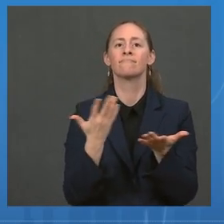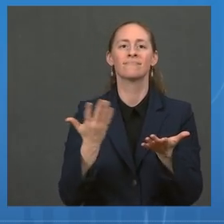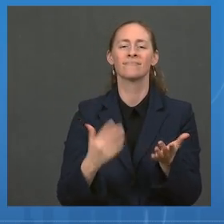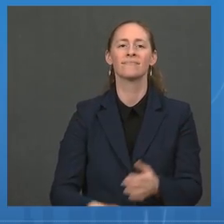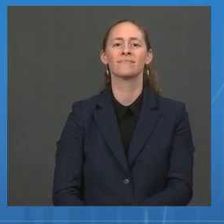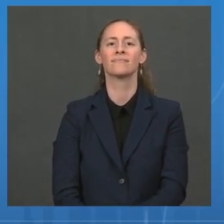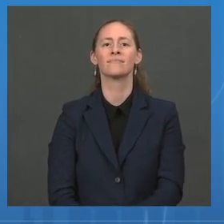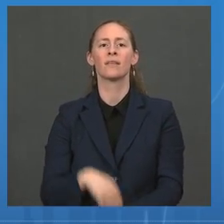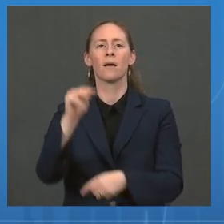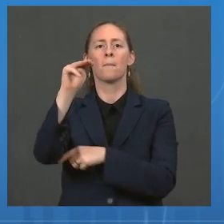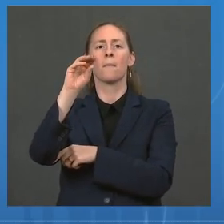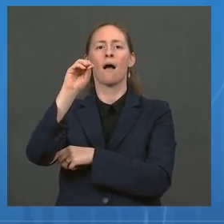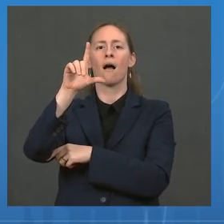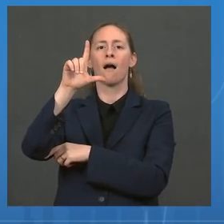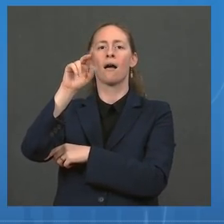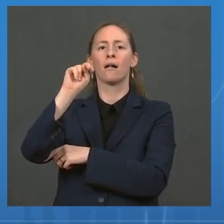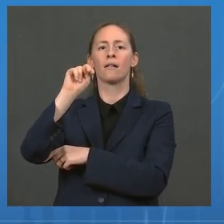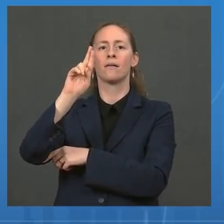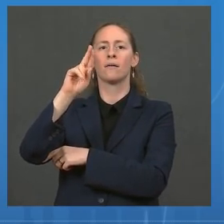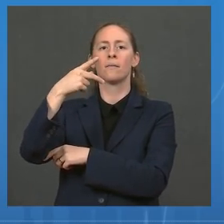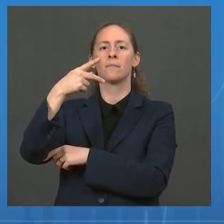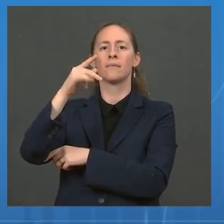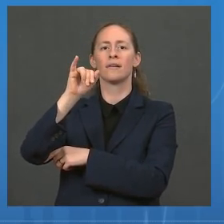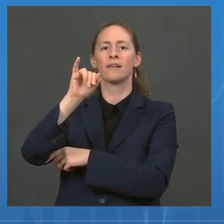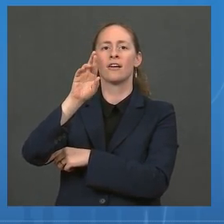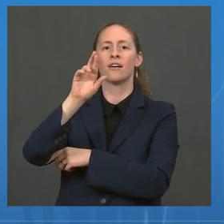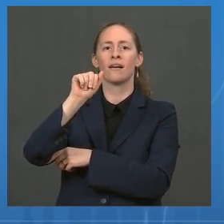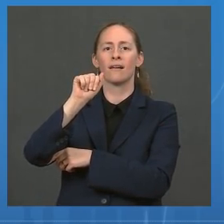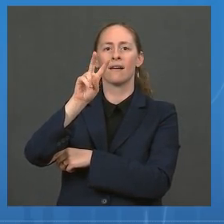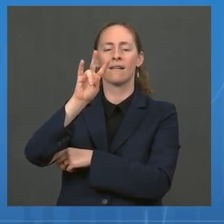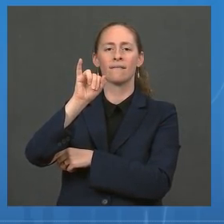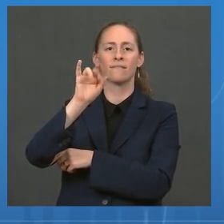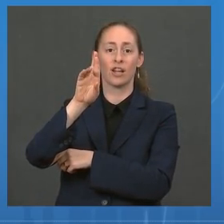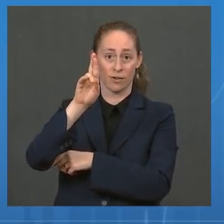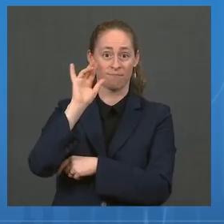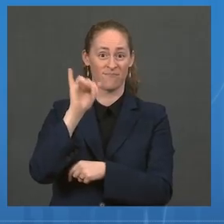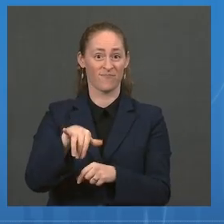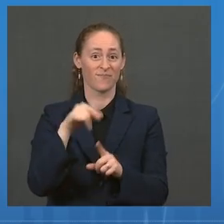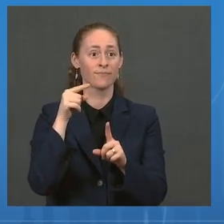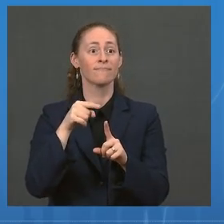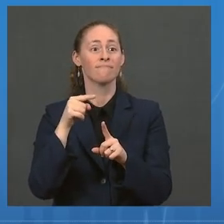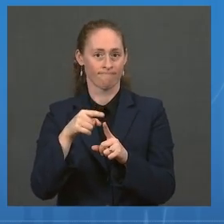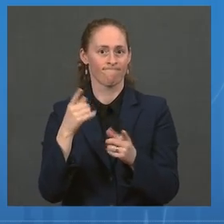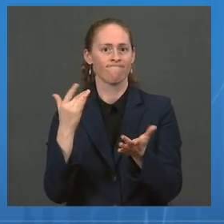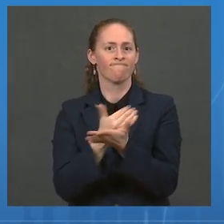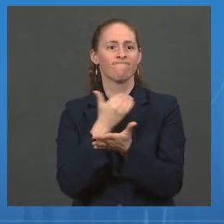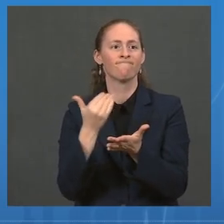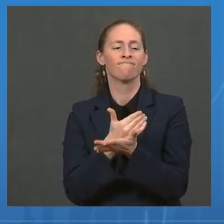among a number of elements, a number of organizations to collaborate in this development.